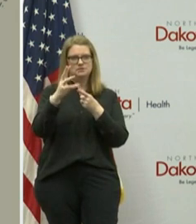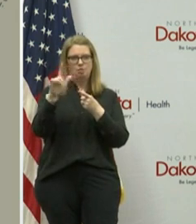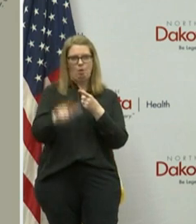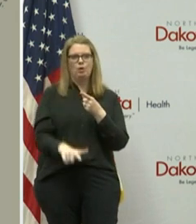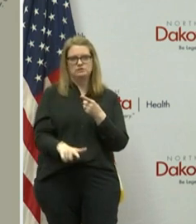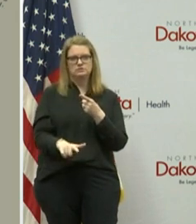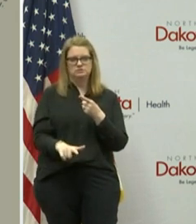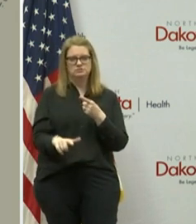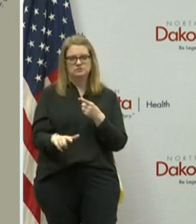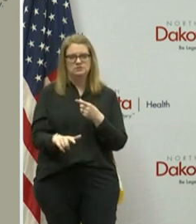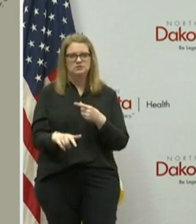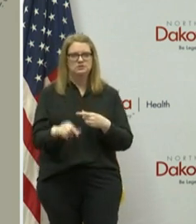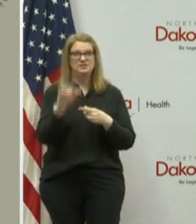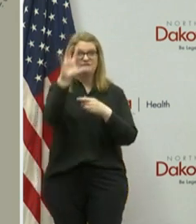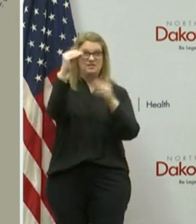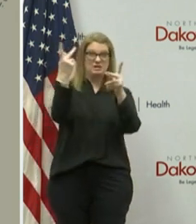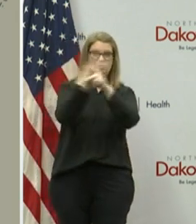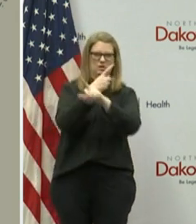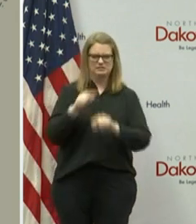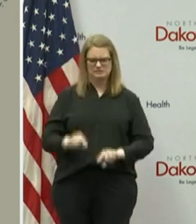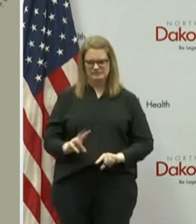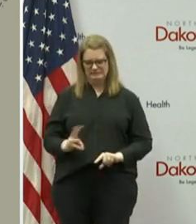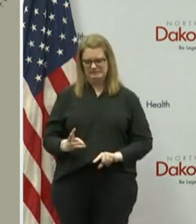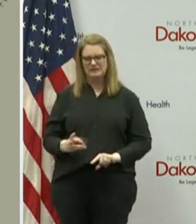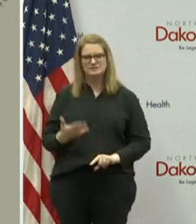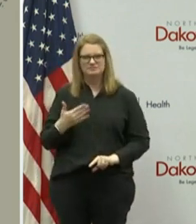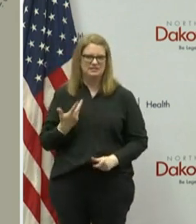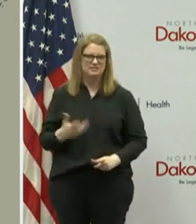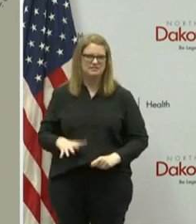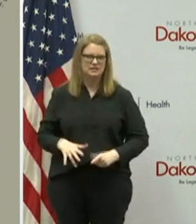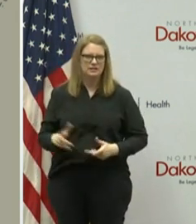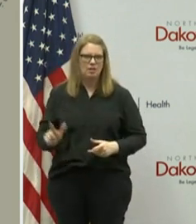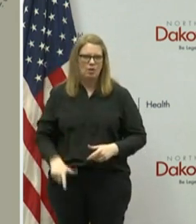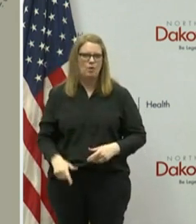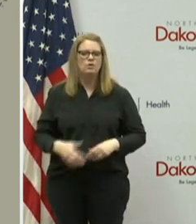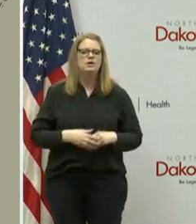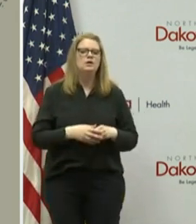MORE EFFICIENTLY. HOSPITAL BED AND FATALITY RATE